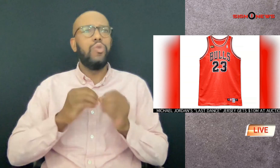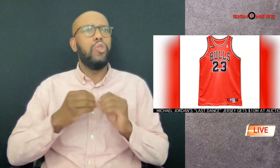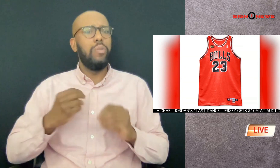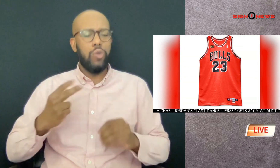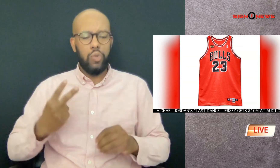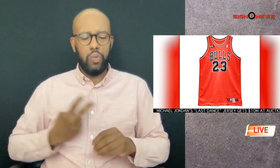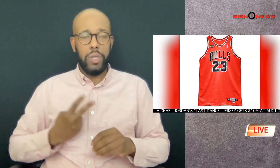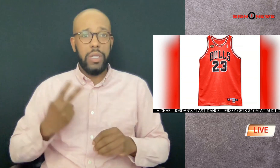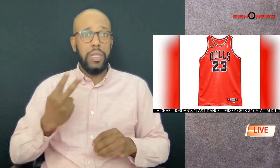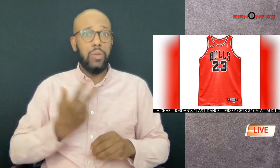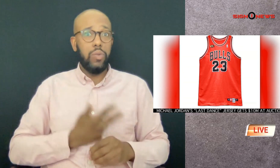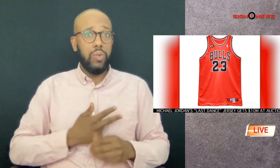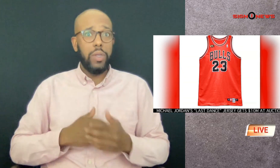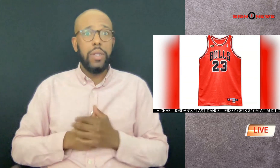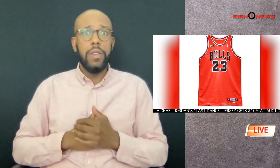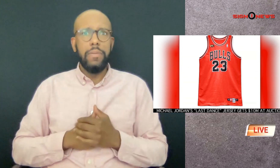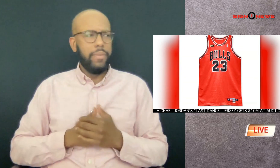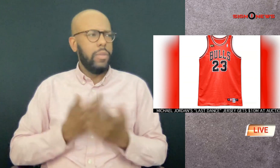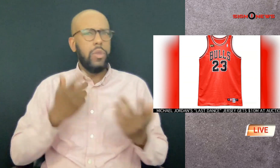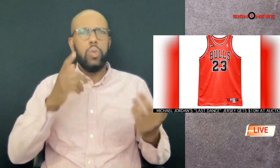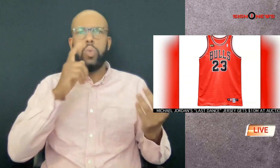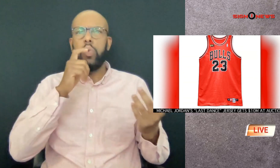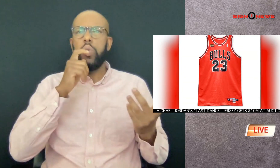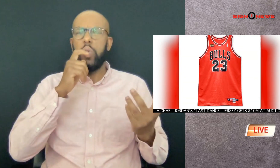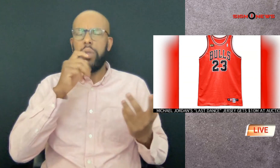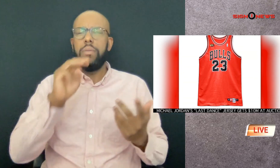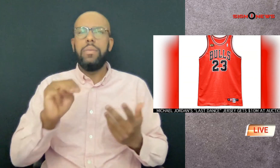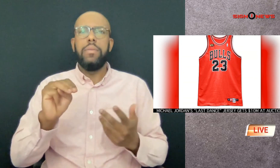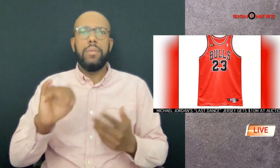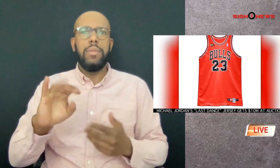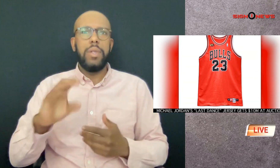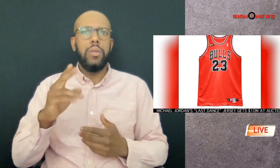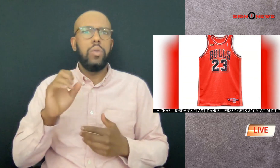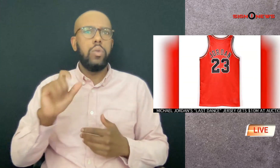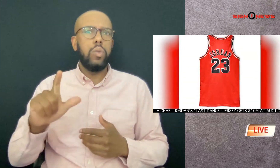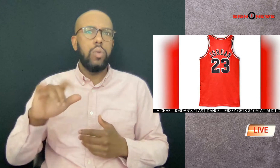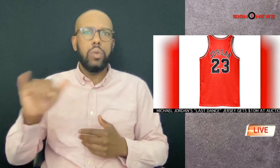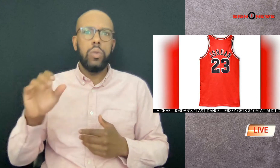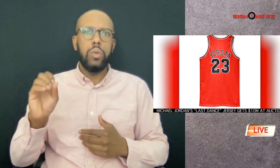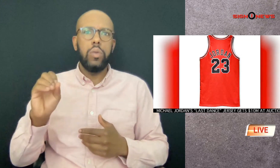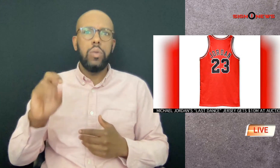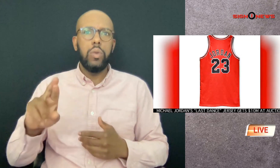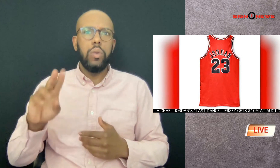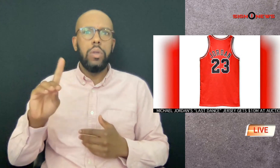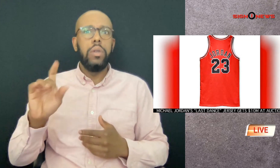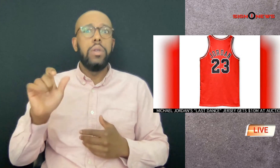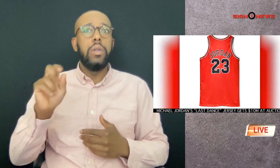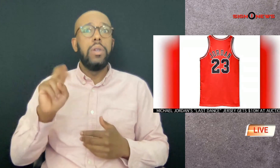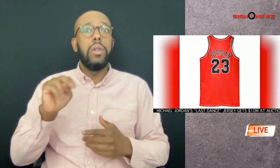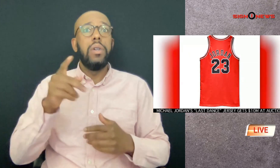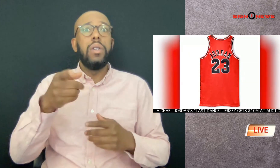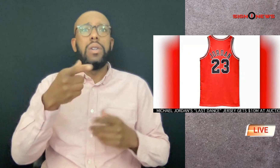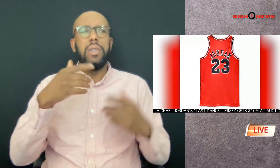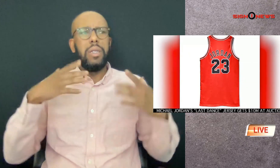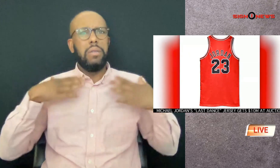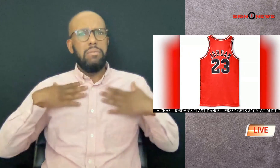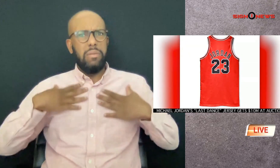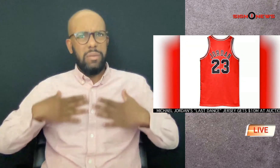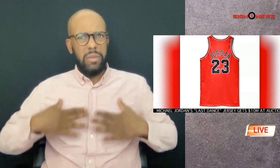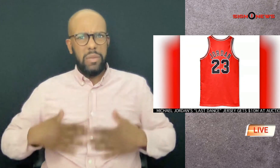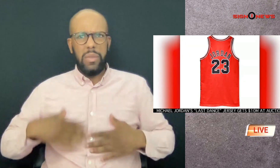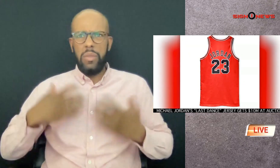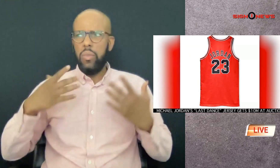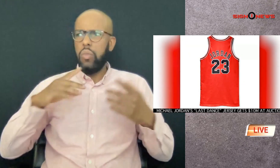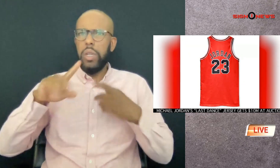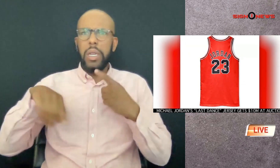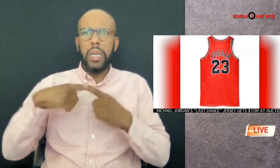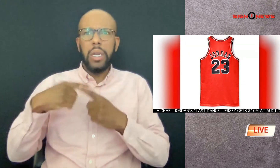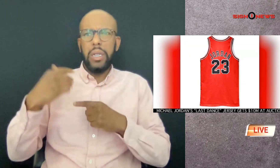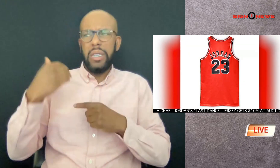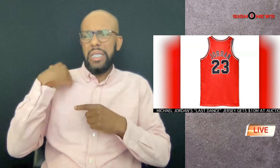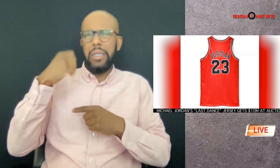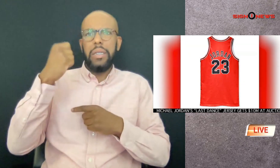it's the number 23 Chicago Bulls Jersey Michael Jordan wore in game one of the 1998 NBA finals